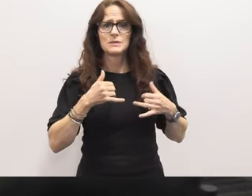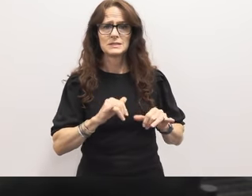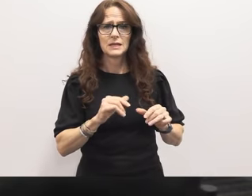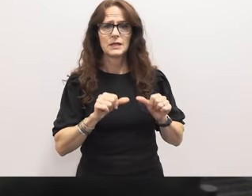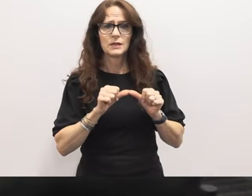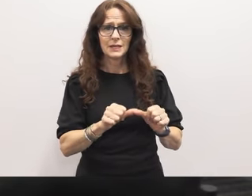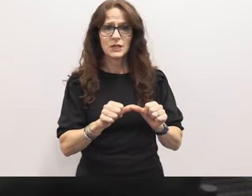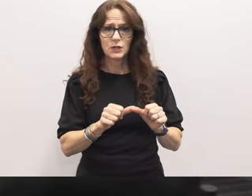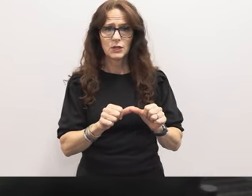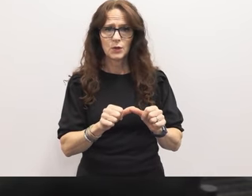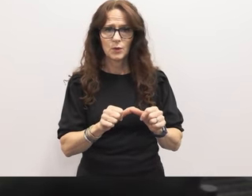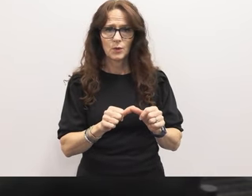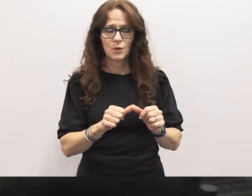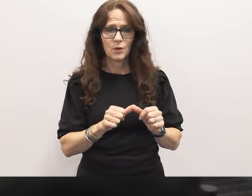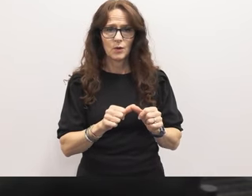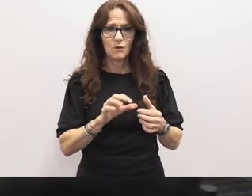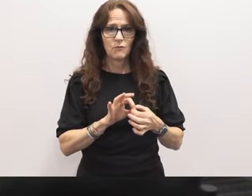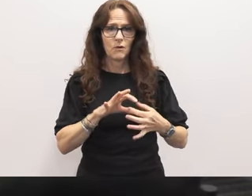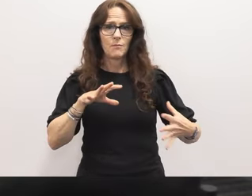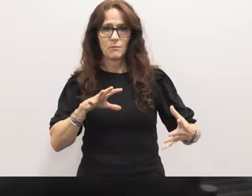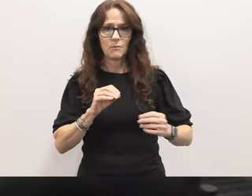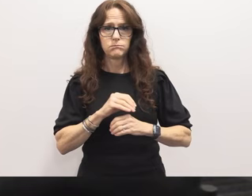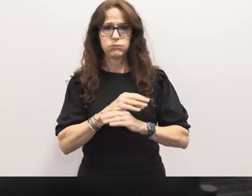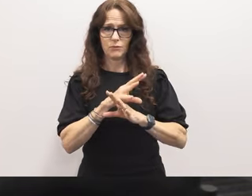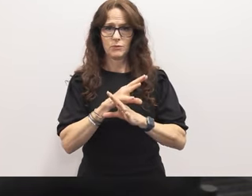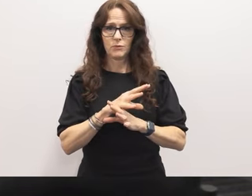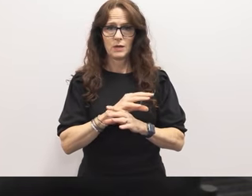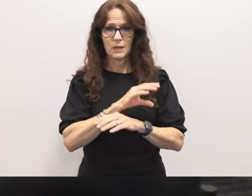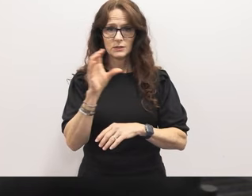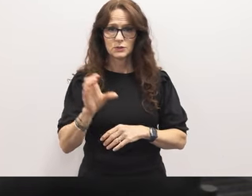And so we were on Zoom and we were doing these meetings